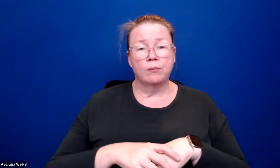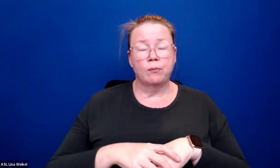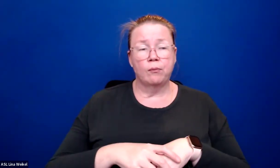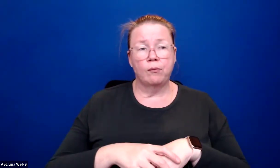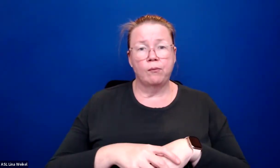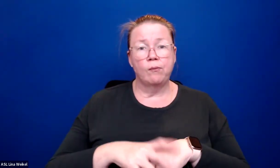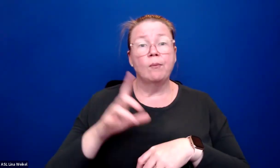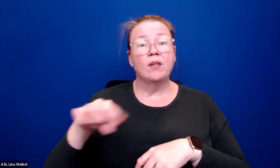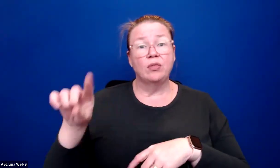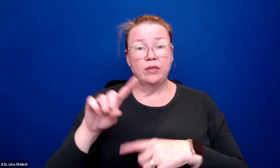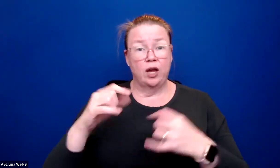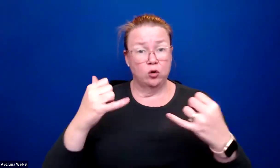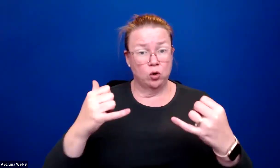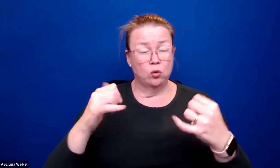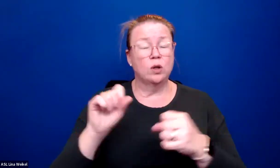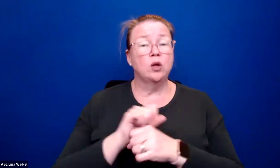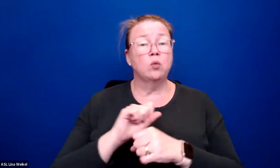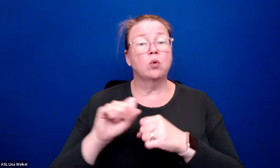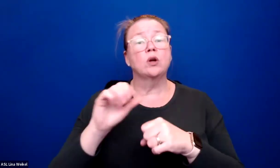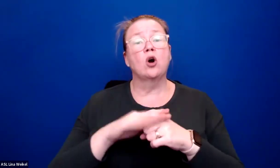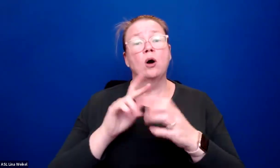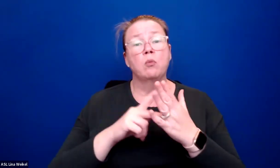Andy Padilla: They are currently working on a project to do for